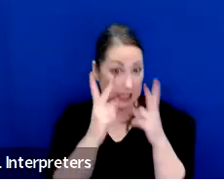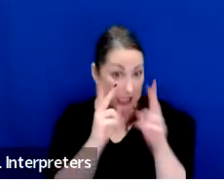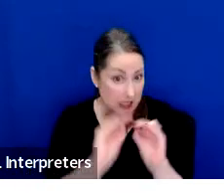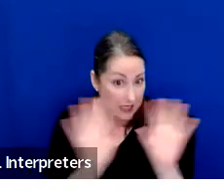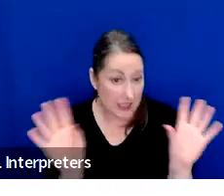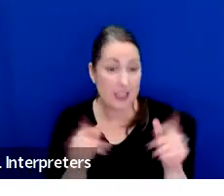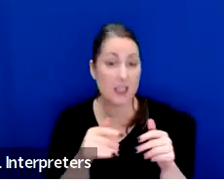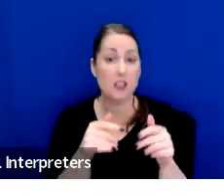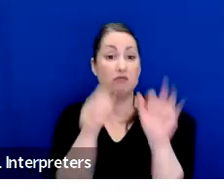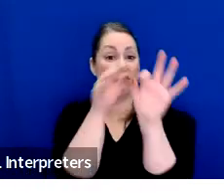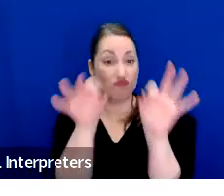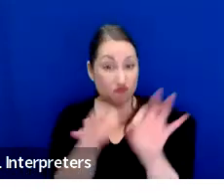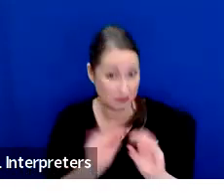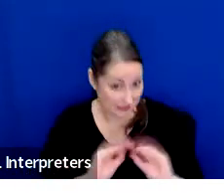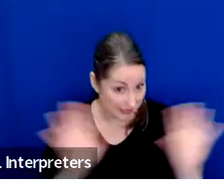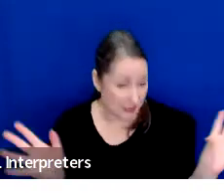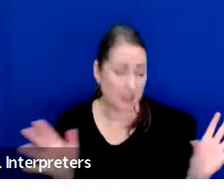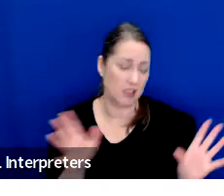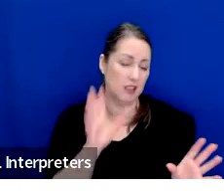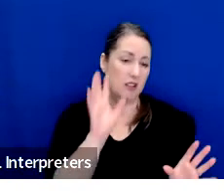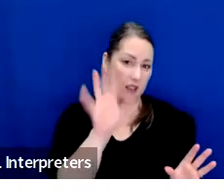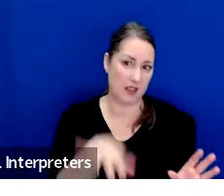the word documents into the canvas pages that way.